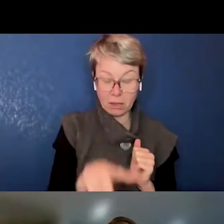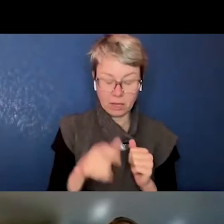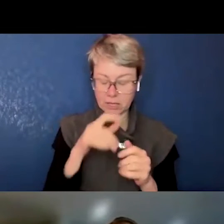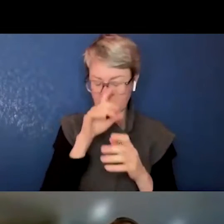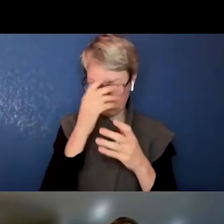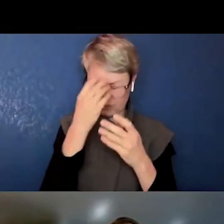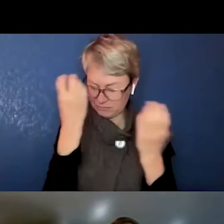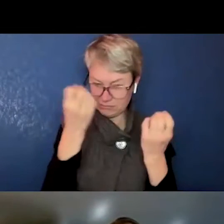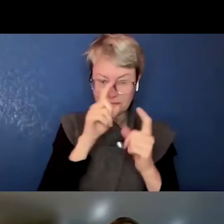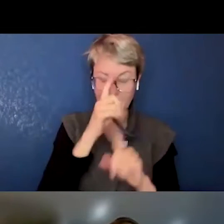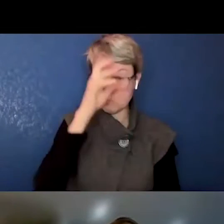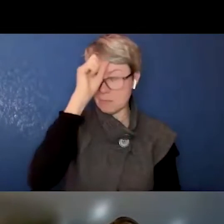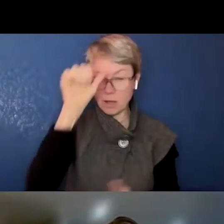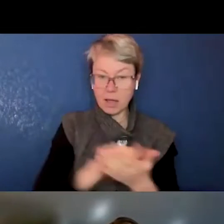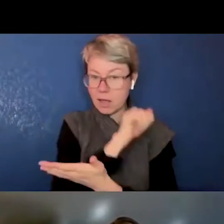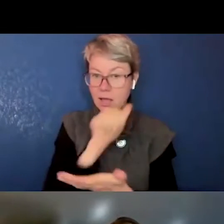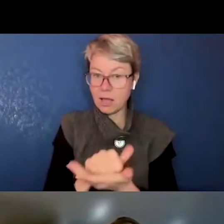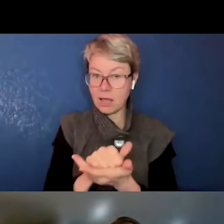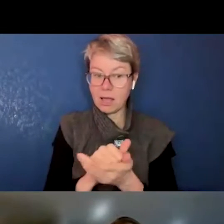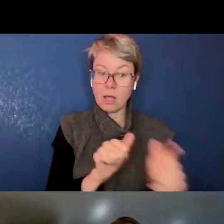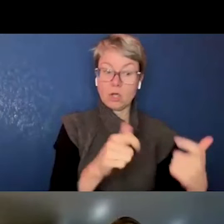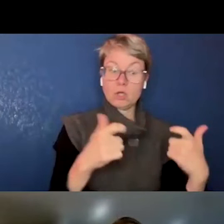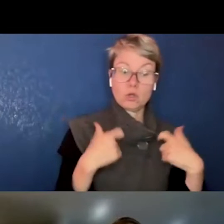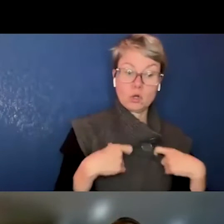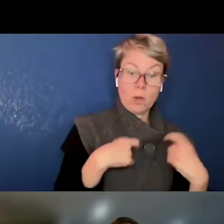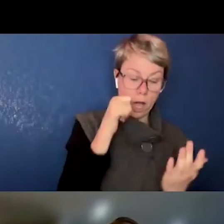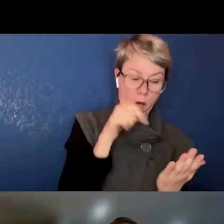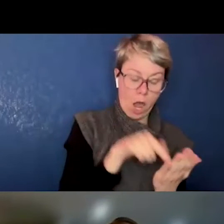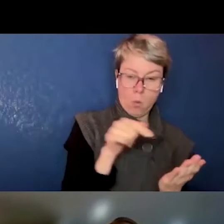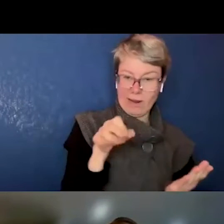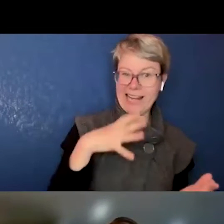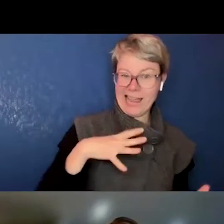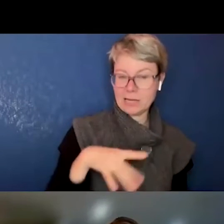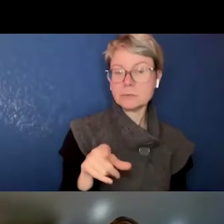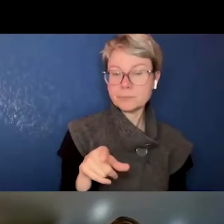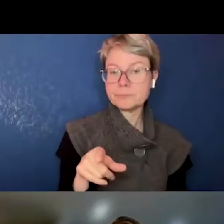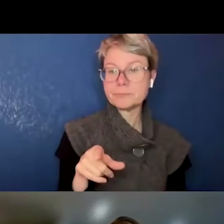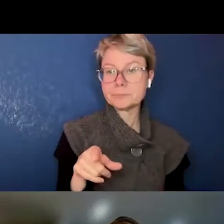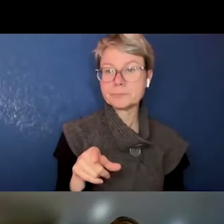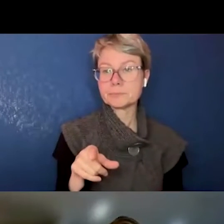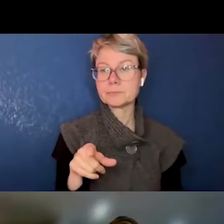workers will be able to retain that knowledge of what is needed um and often act as that go